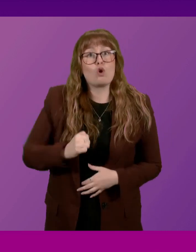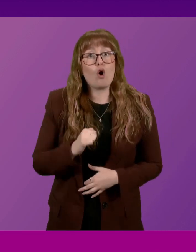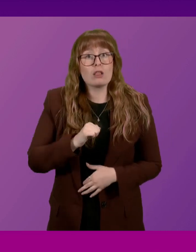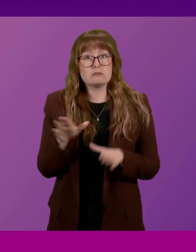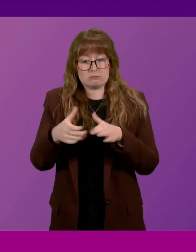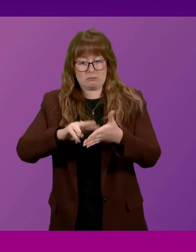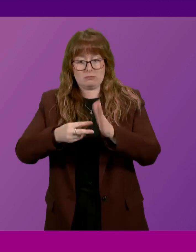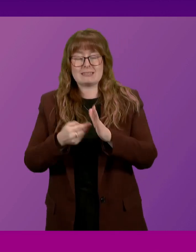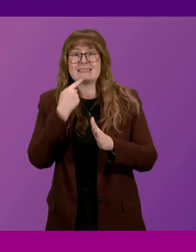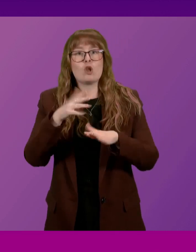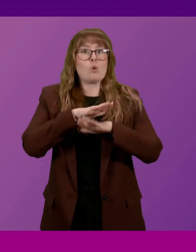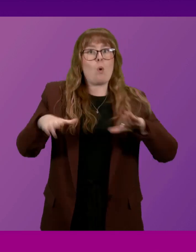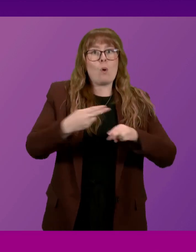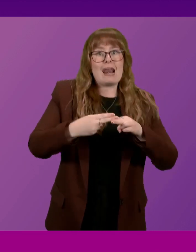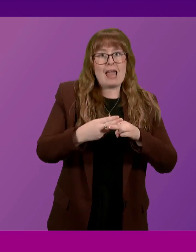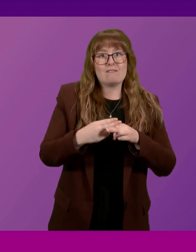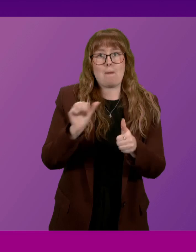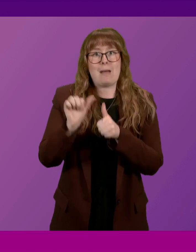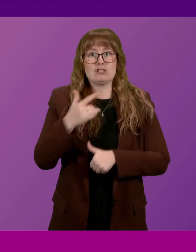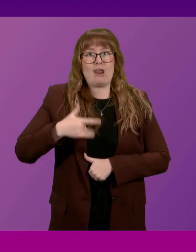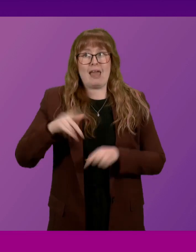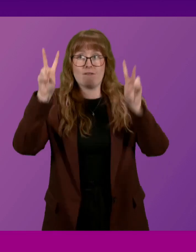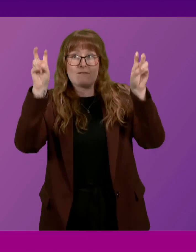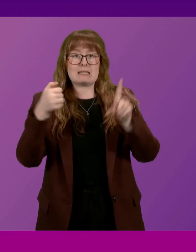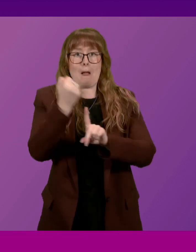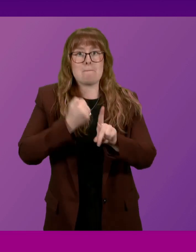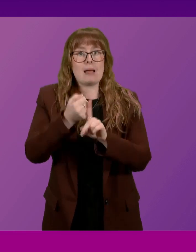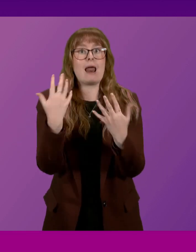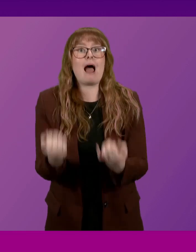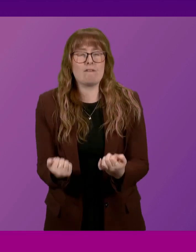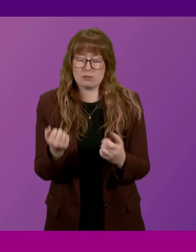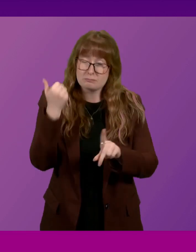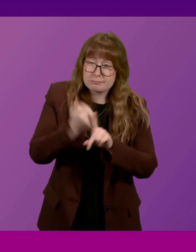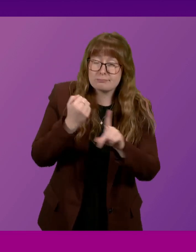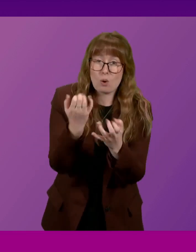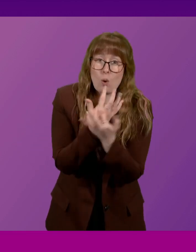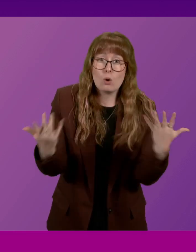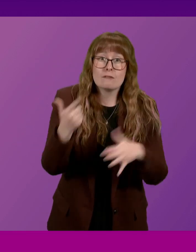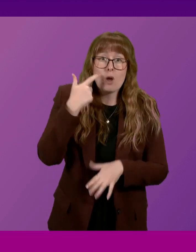no knives, better lives training to hundreds of practitioners and young people around the country.